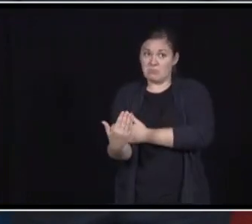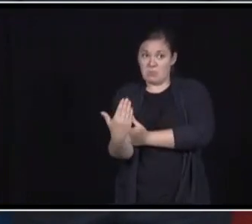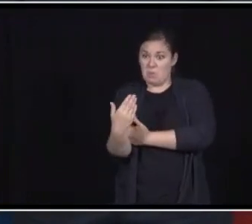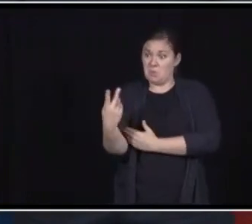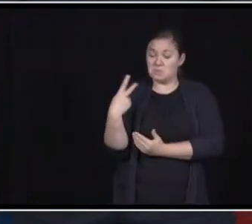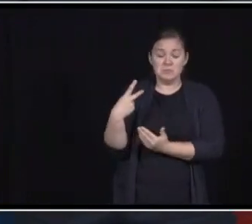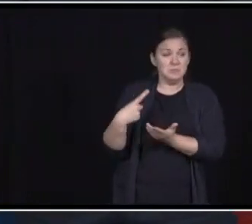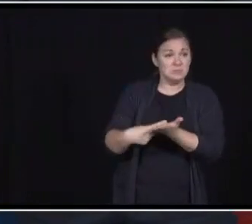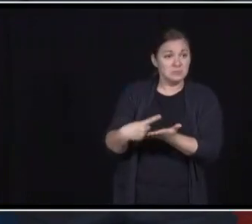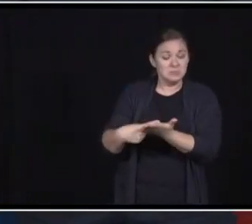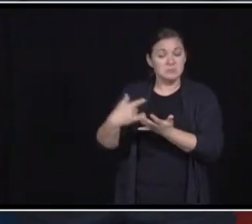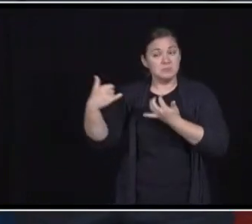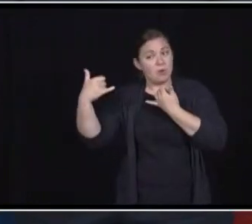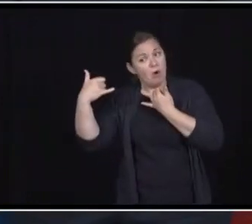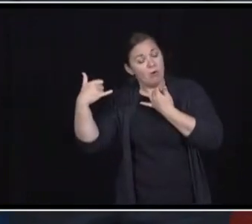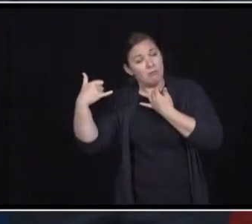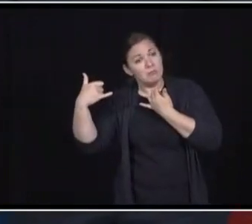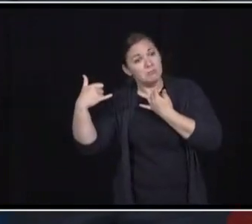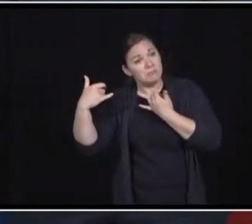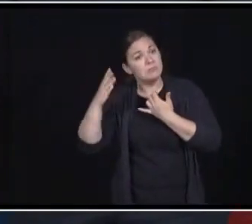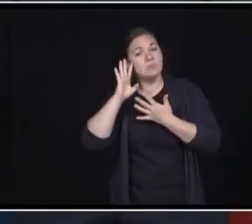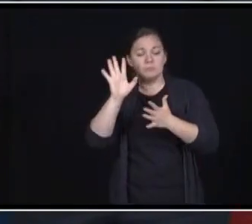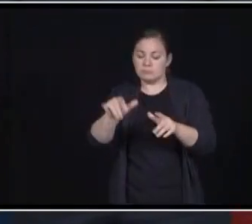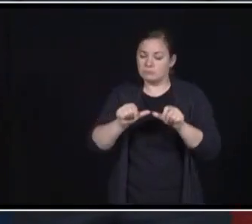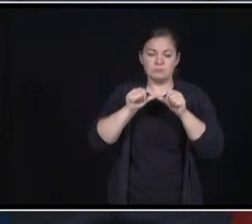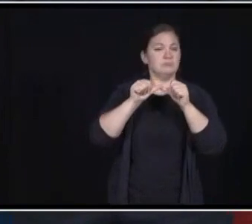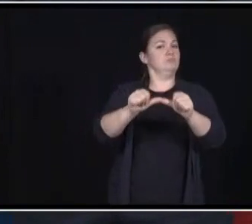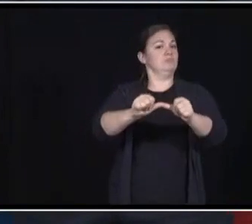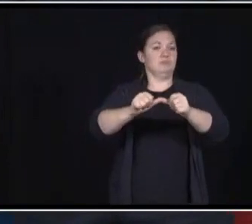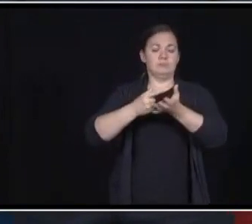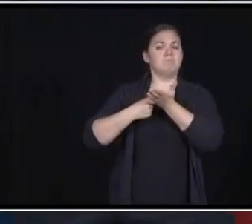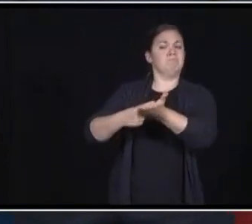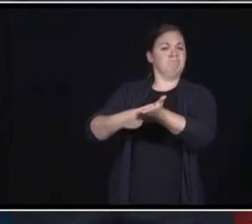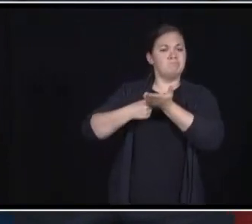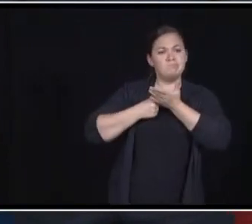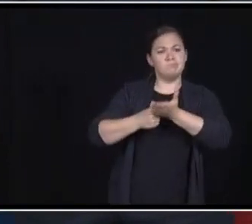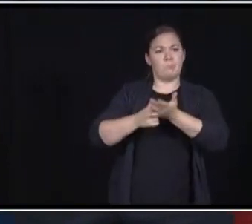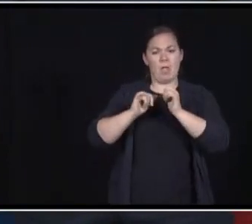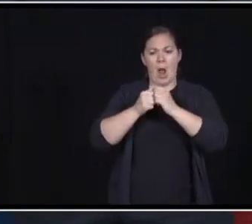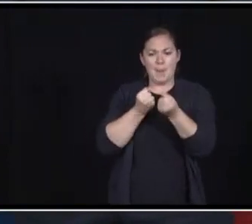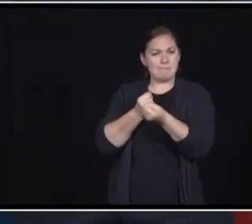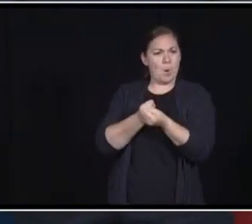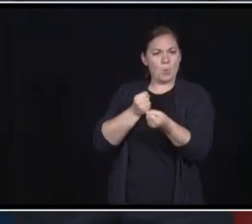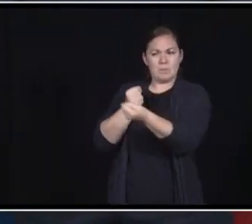respond and deal with it in a way that meets the needs. And as targeted.